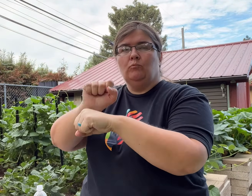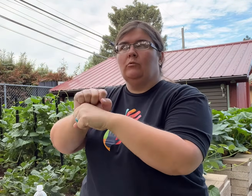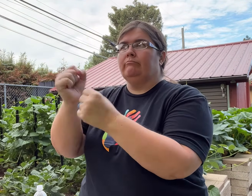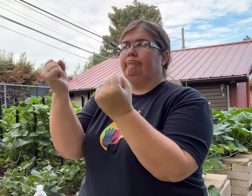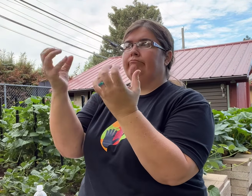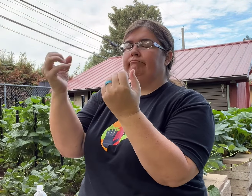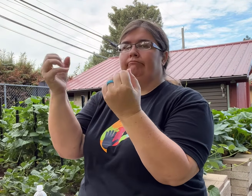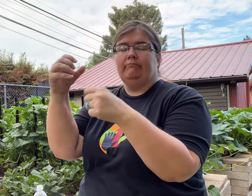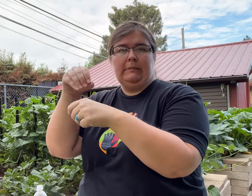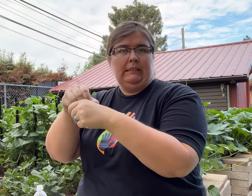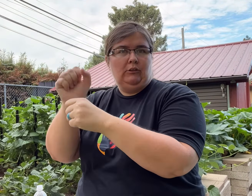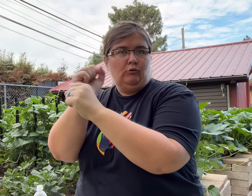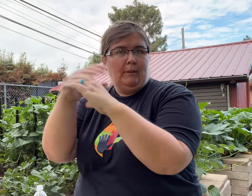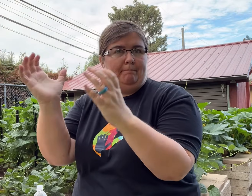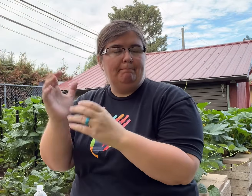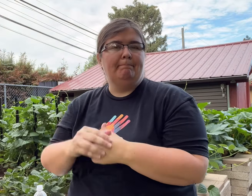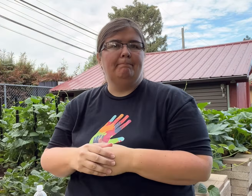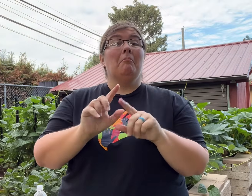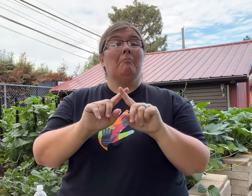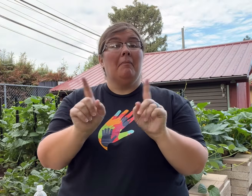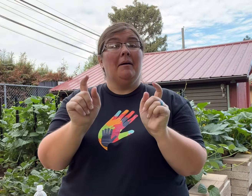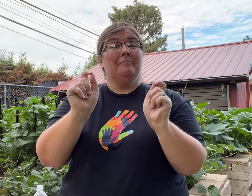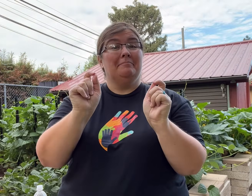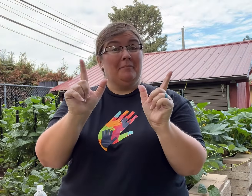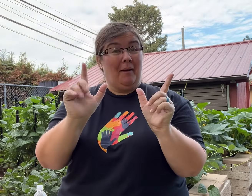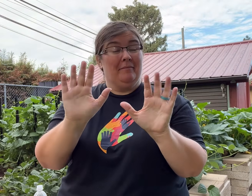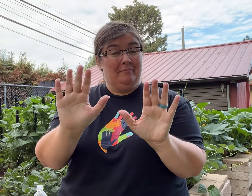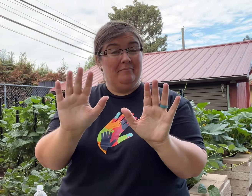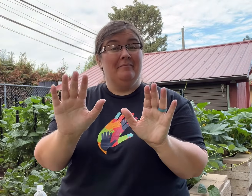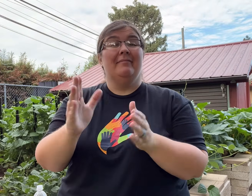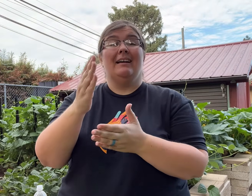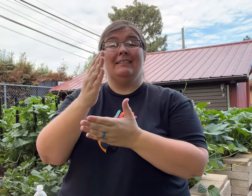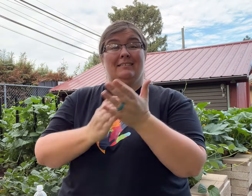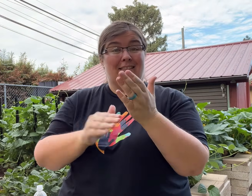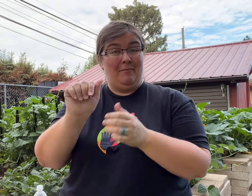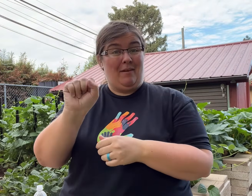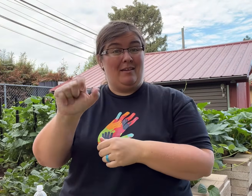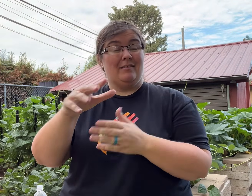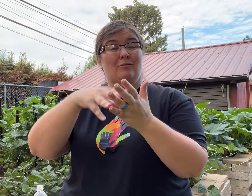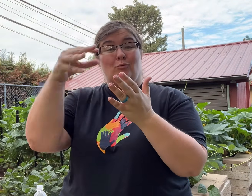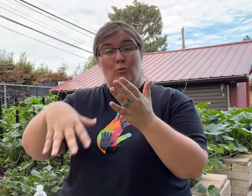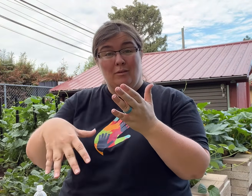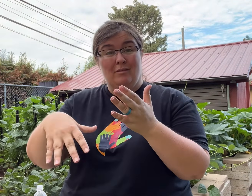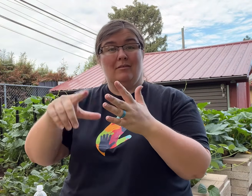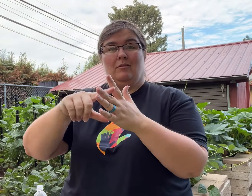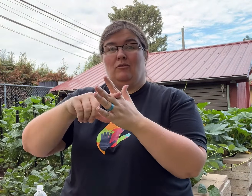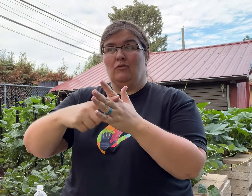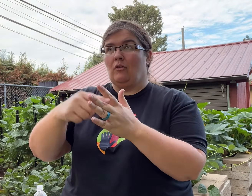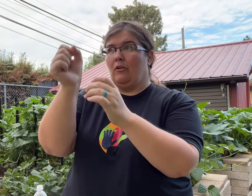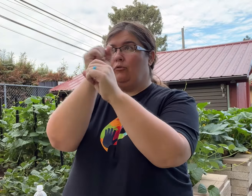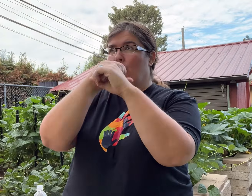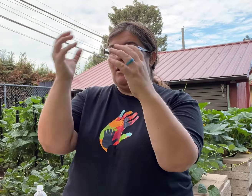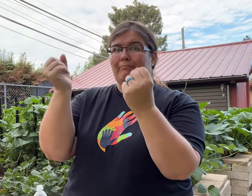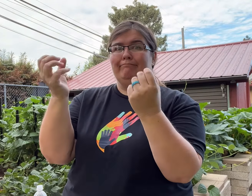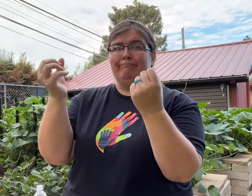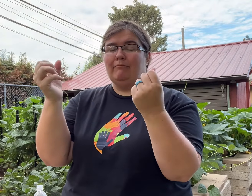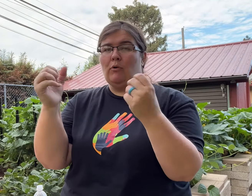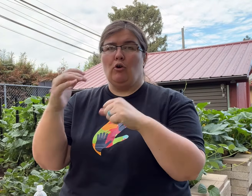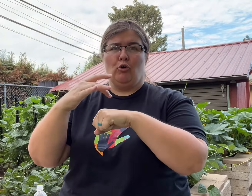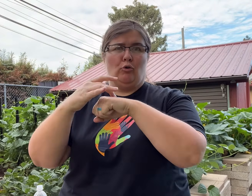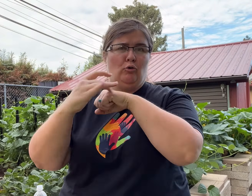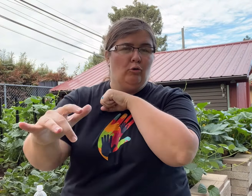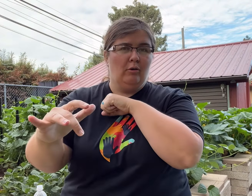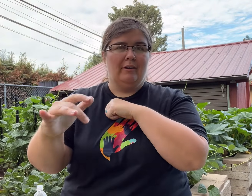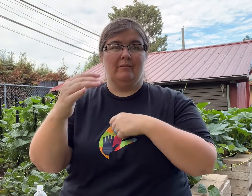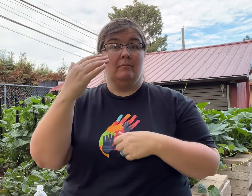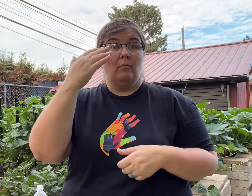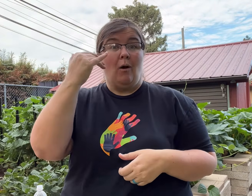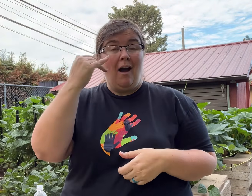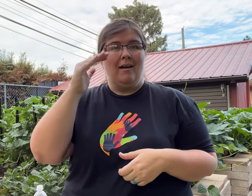dreams. But I'm always surprised how many ASL students start dreaming in sign much earlier